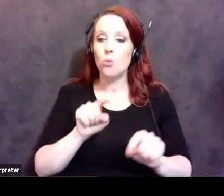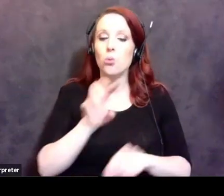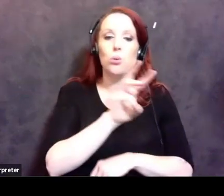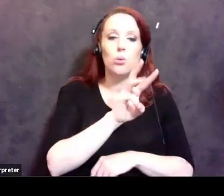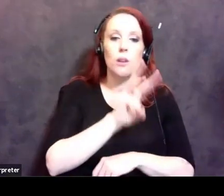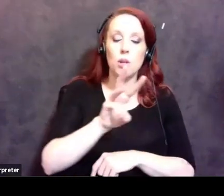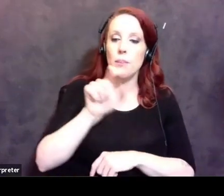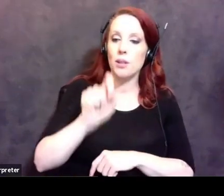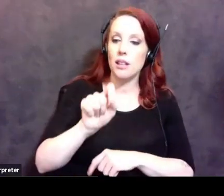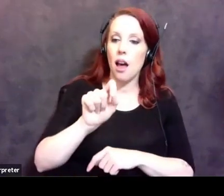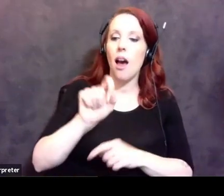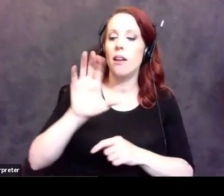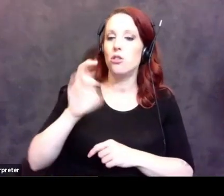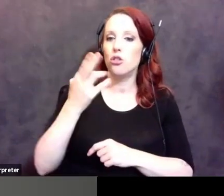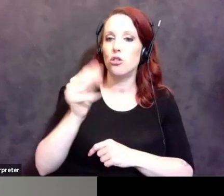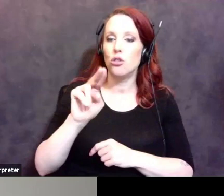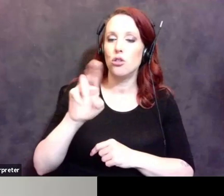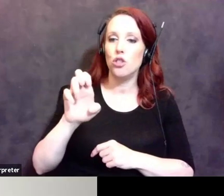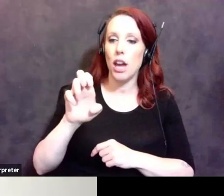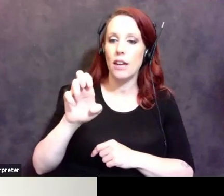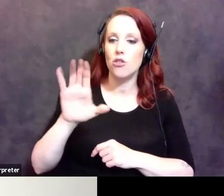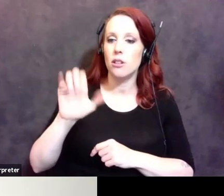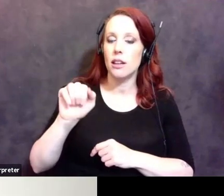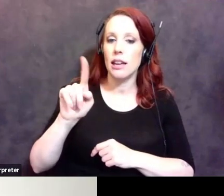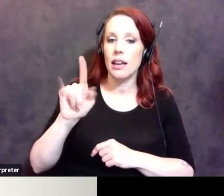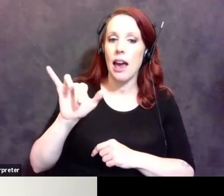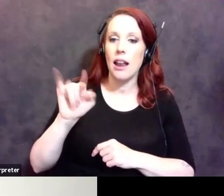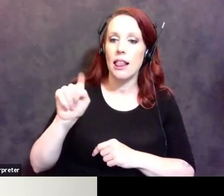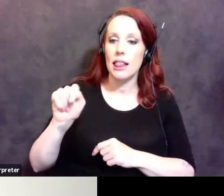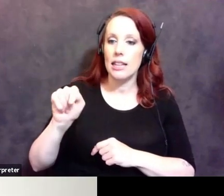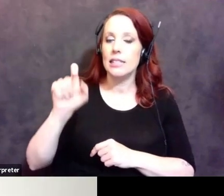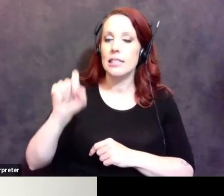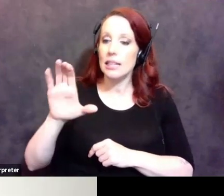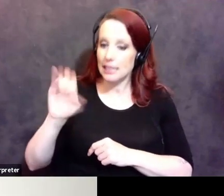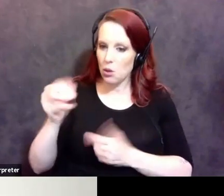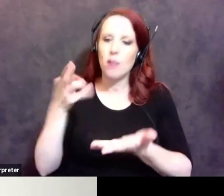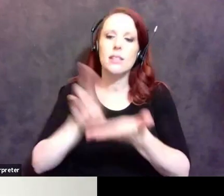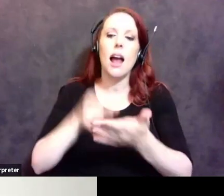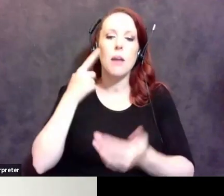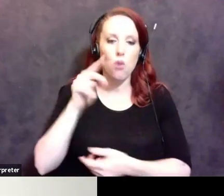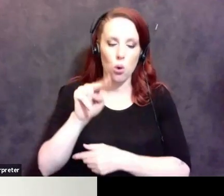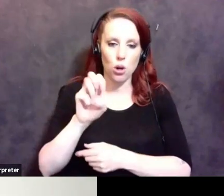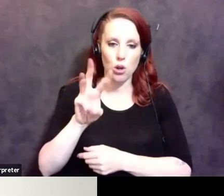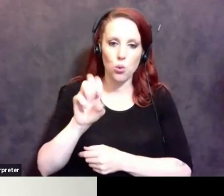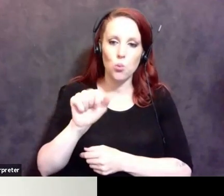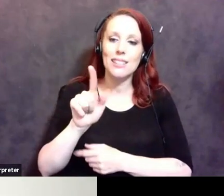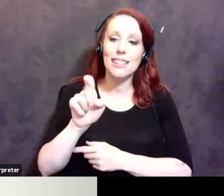and signing up for your newsletter. Don't forget to subscribe to our podcast and YouTube